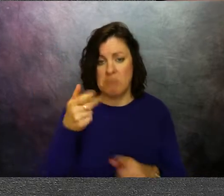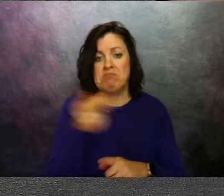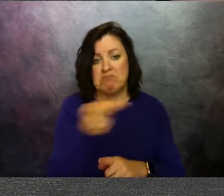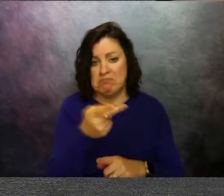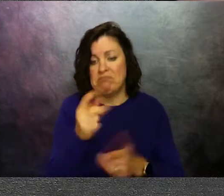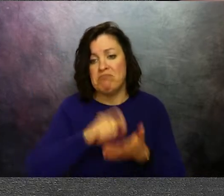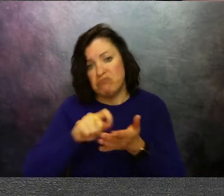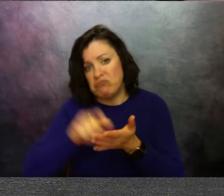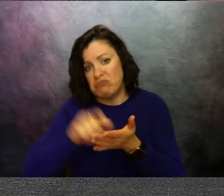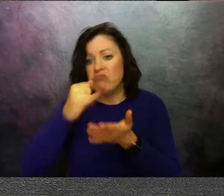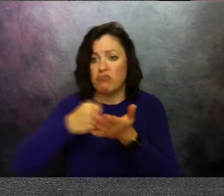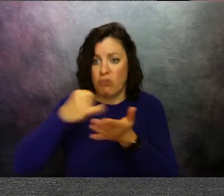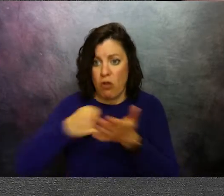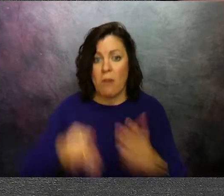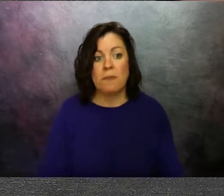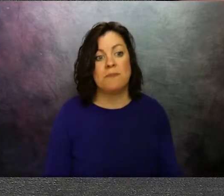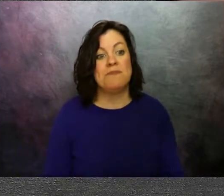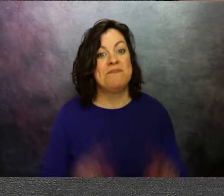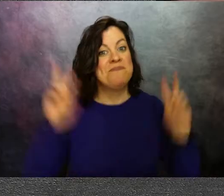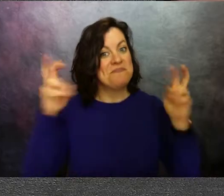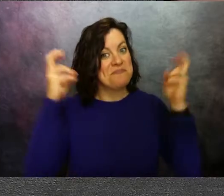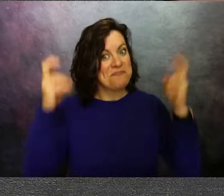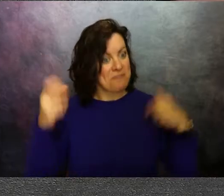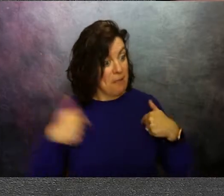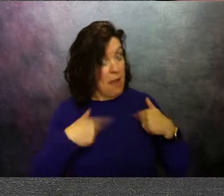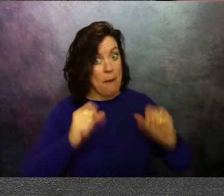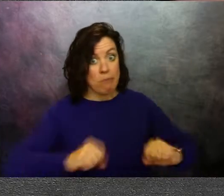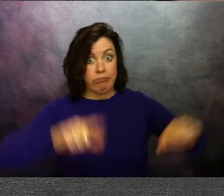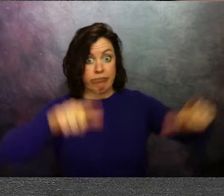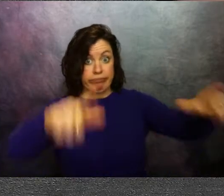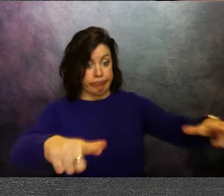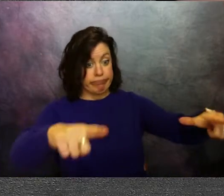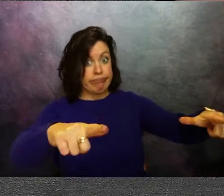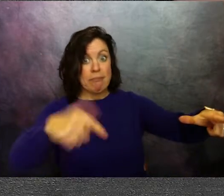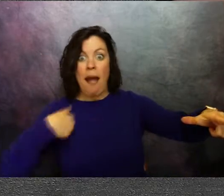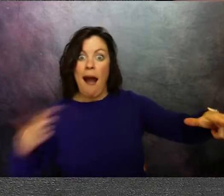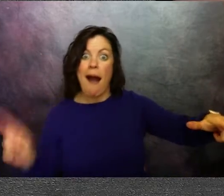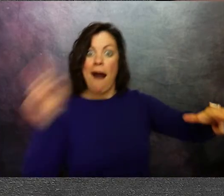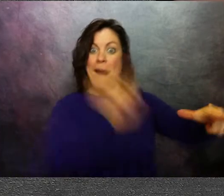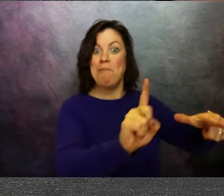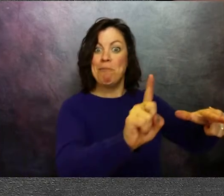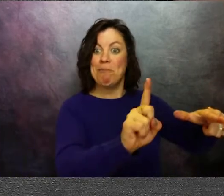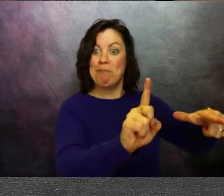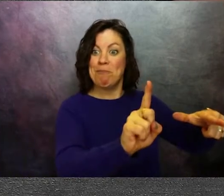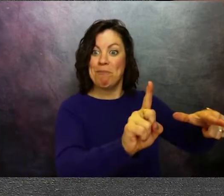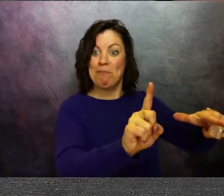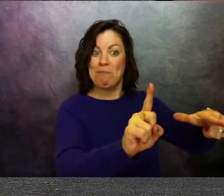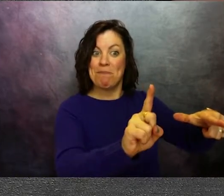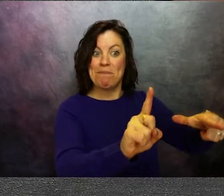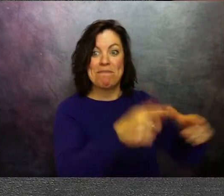'Me On The Map' See some drawings that she did right on the first page and